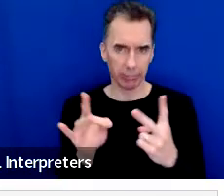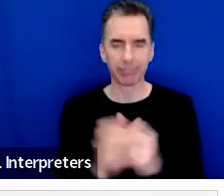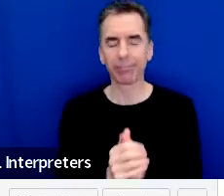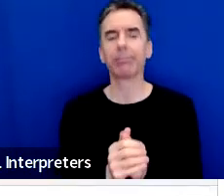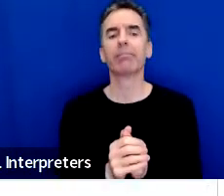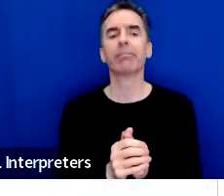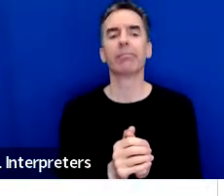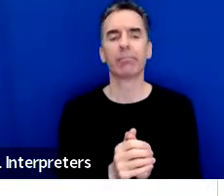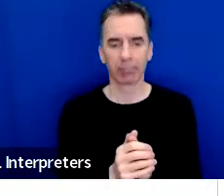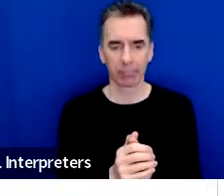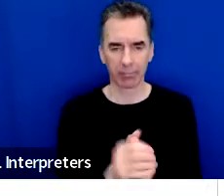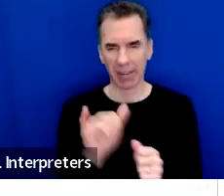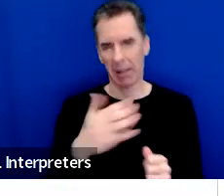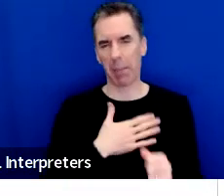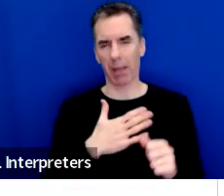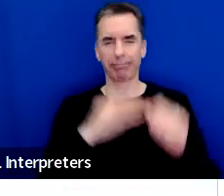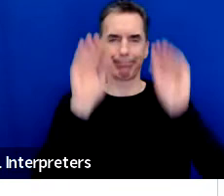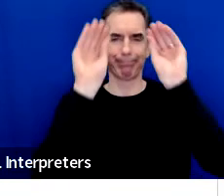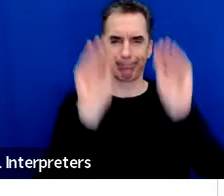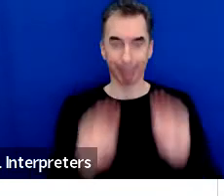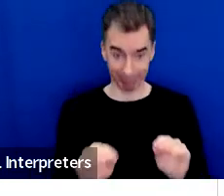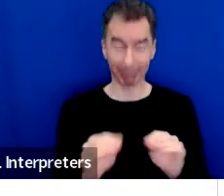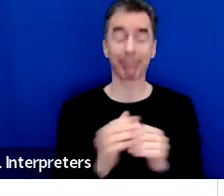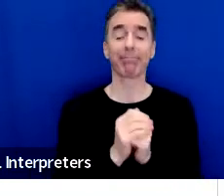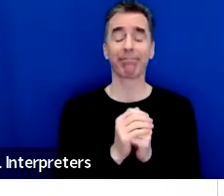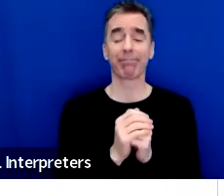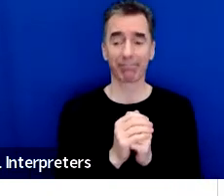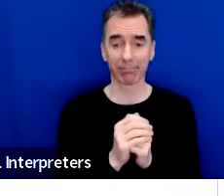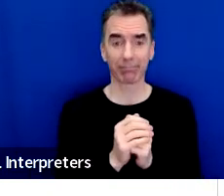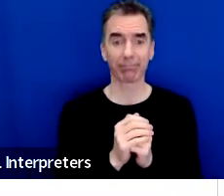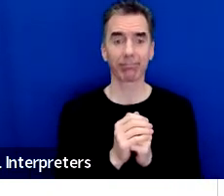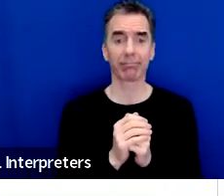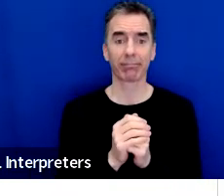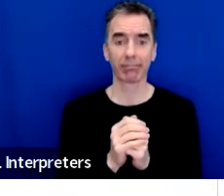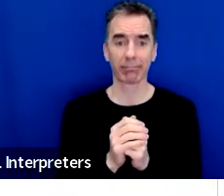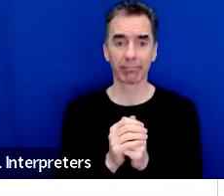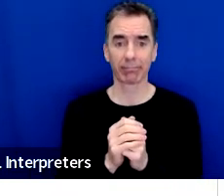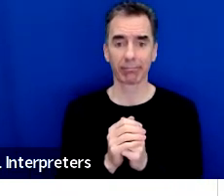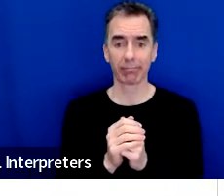set up and I just have the article here.